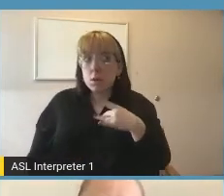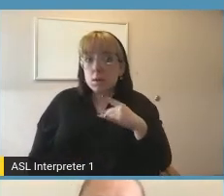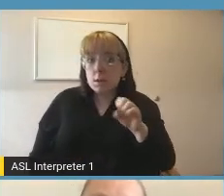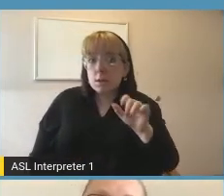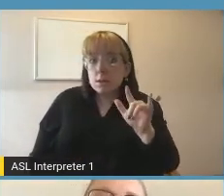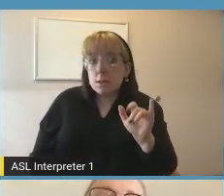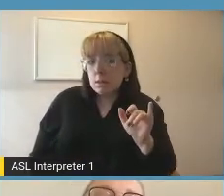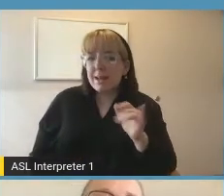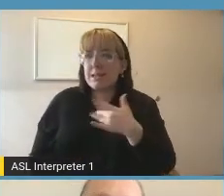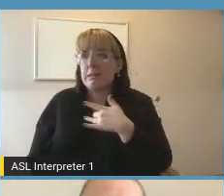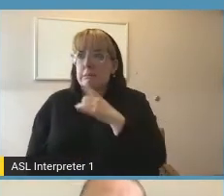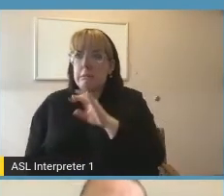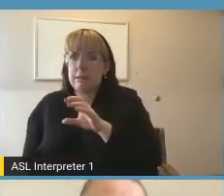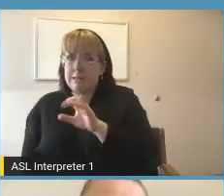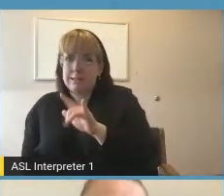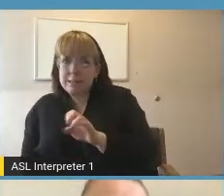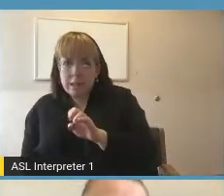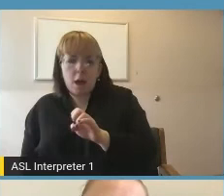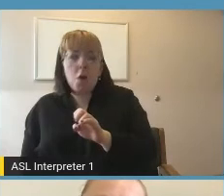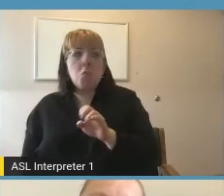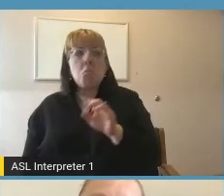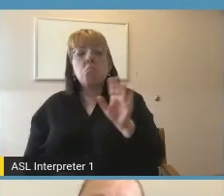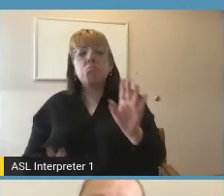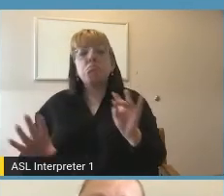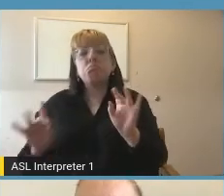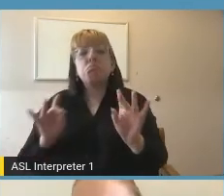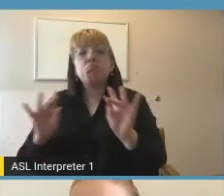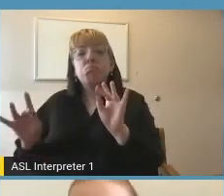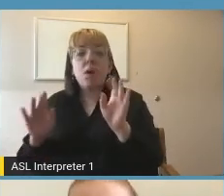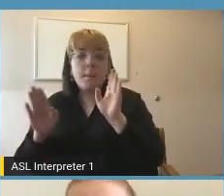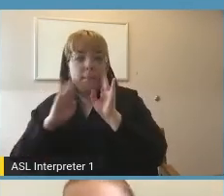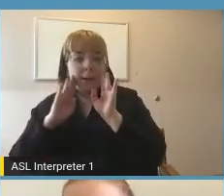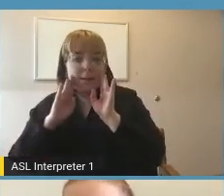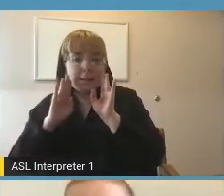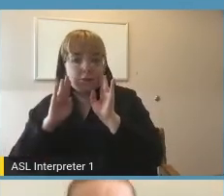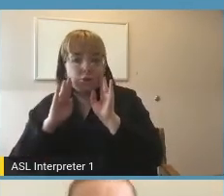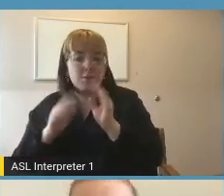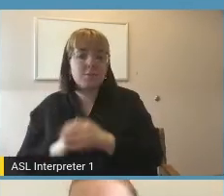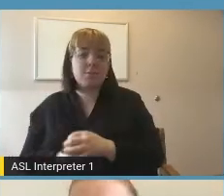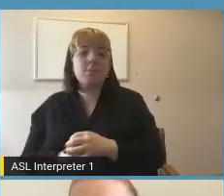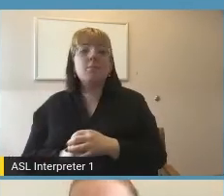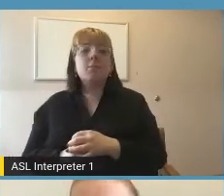don't and pay attention accordingly. You can just use a little music in the intro and outro,